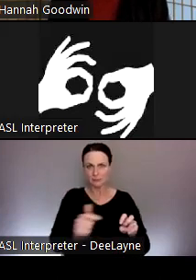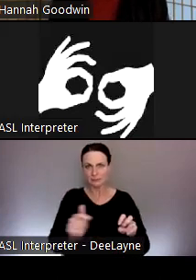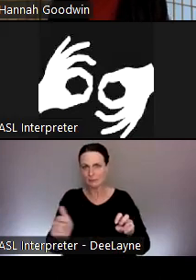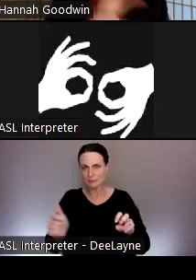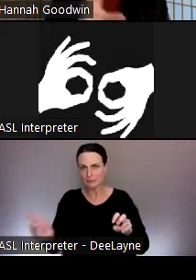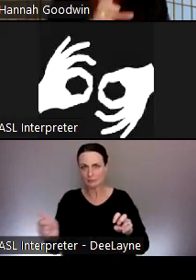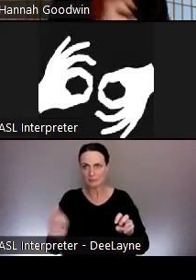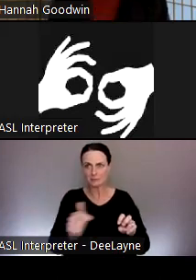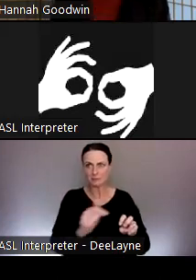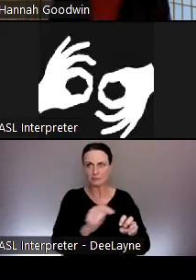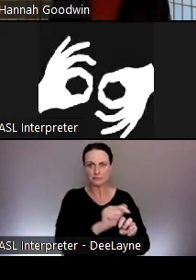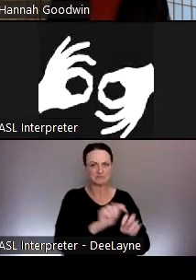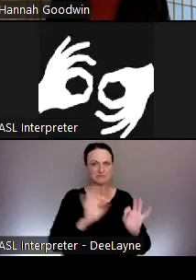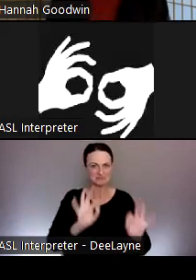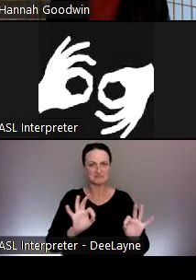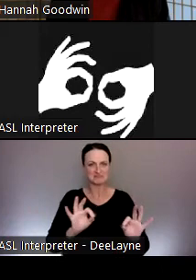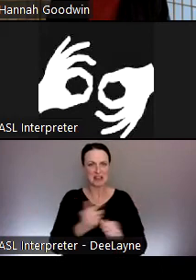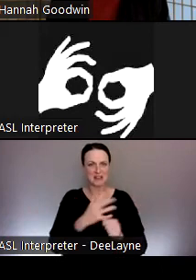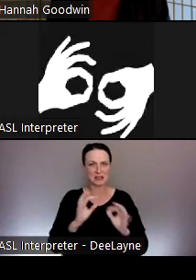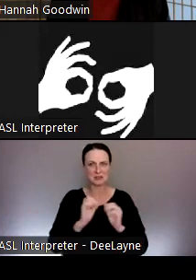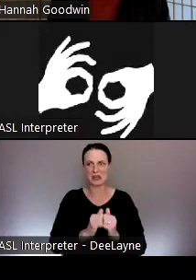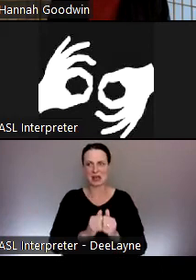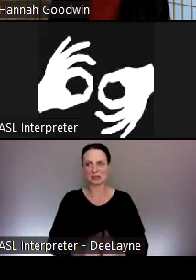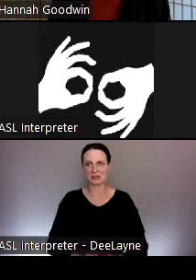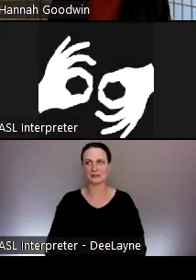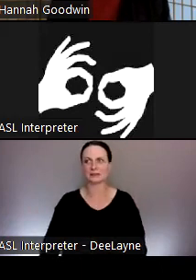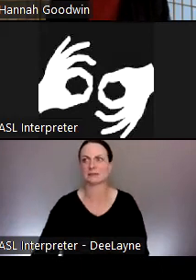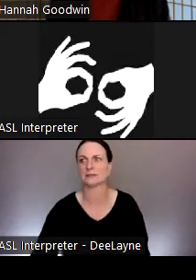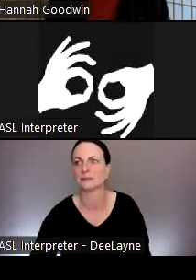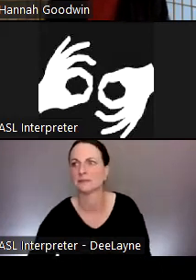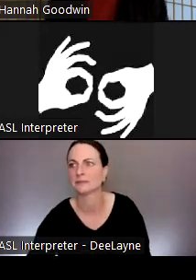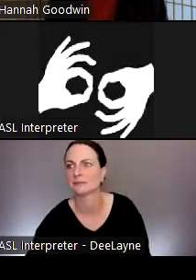and can kind of leave everything together. Skill building.